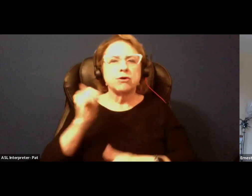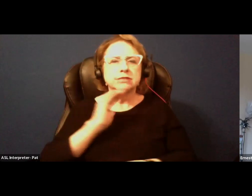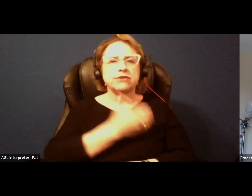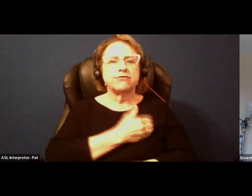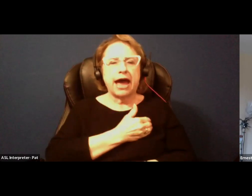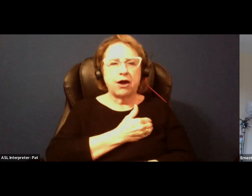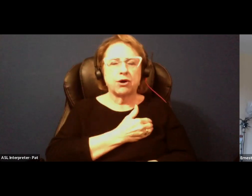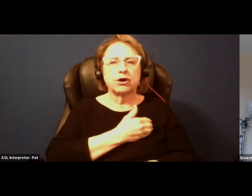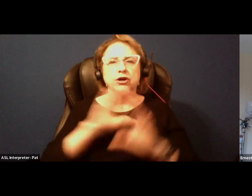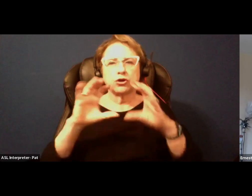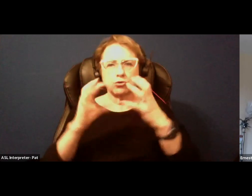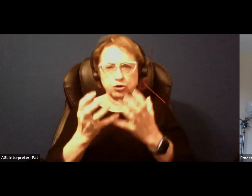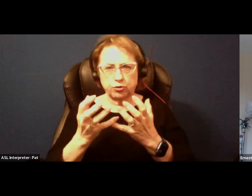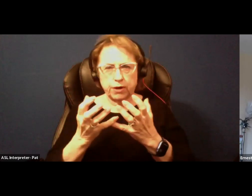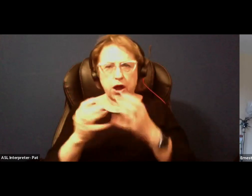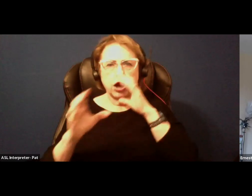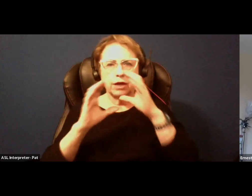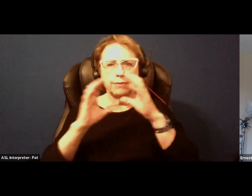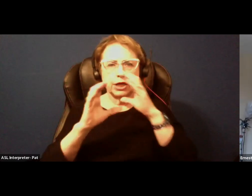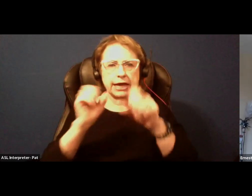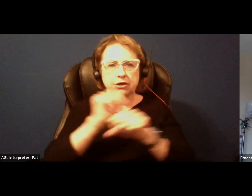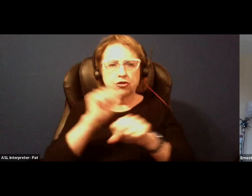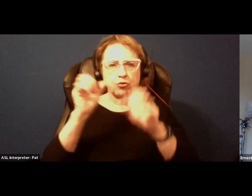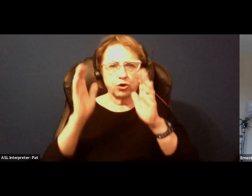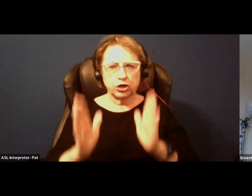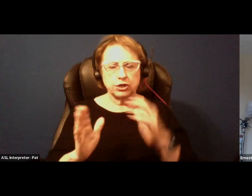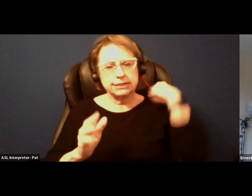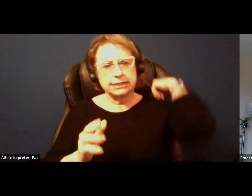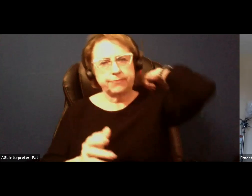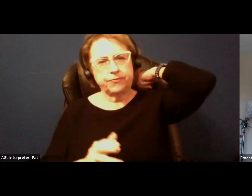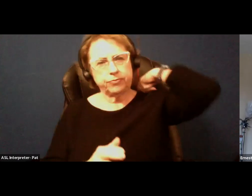Before I jump into the workforce development part of this which is what we're here for. I just